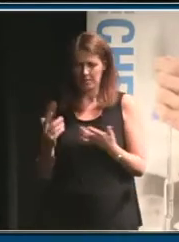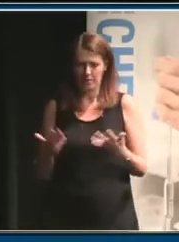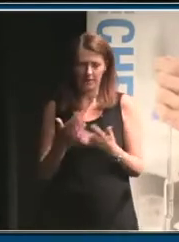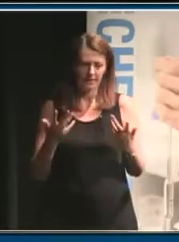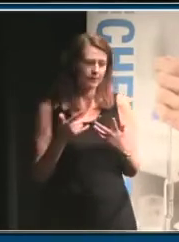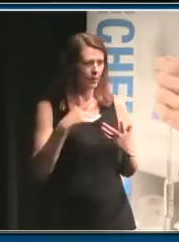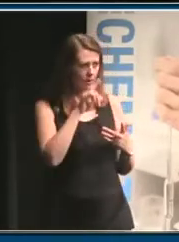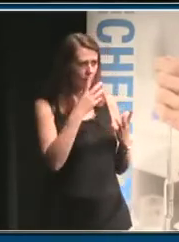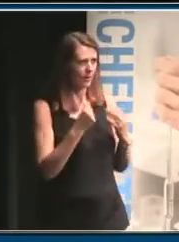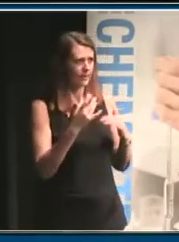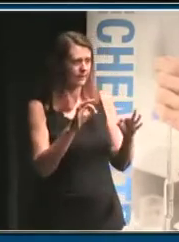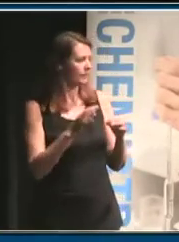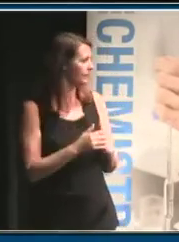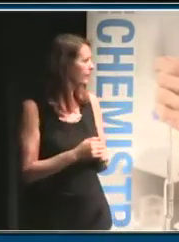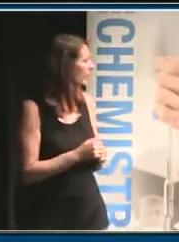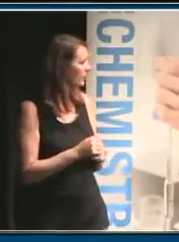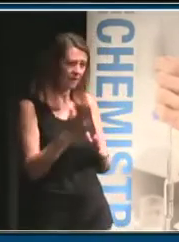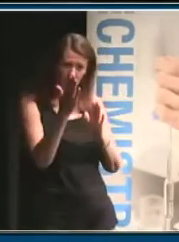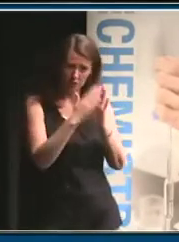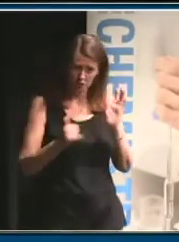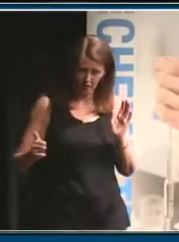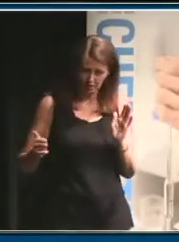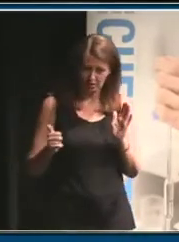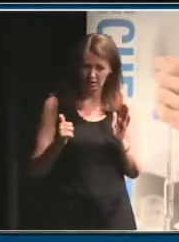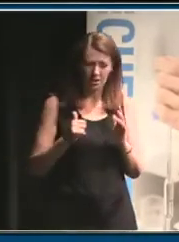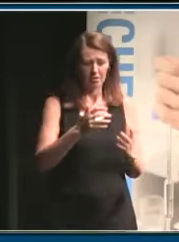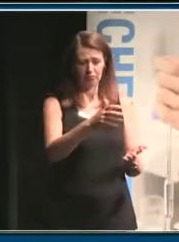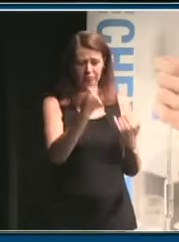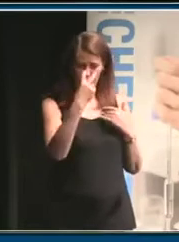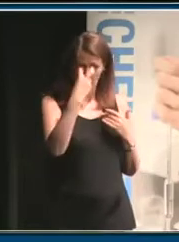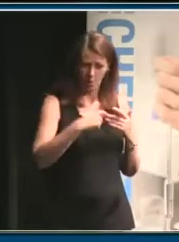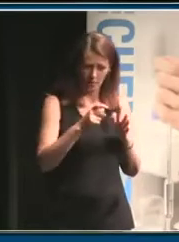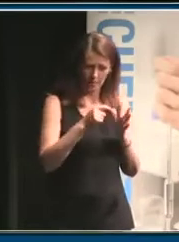so essentially have this truck come down dig up the old pavement and just put new pavement